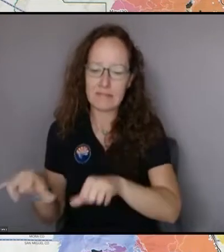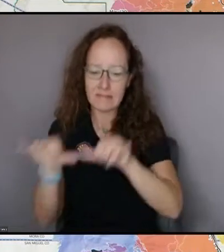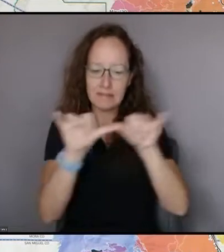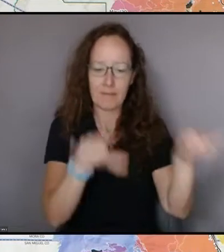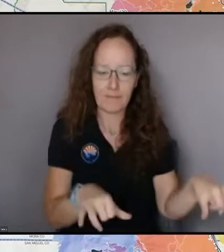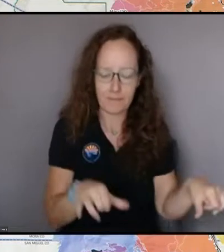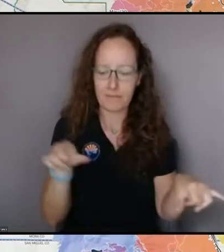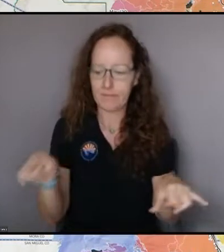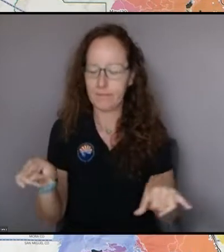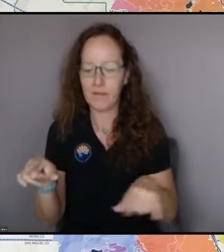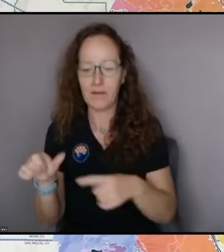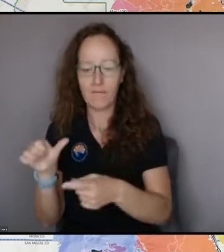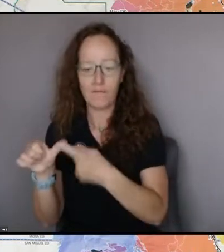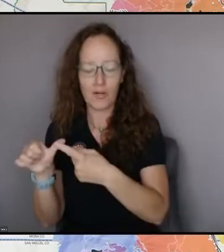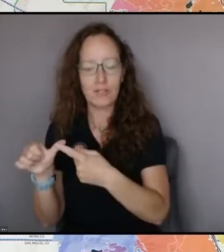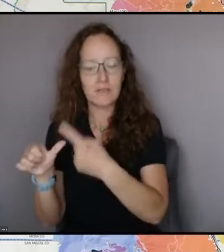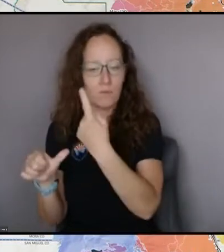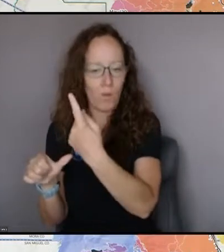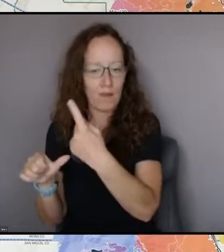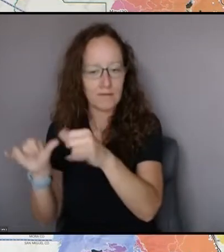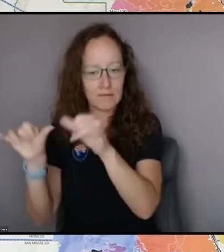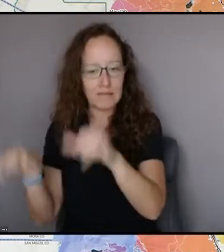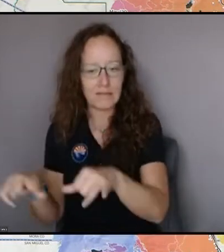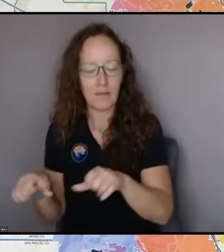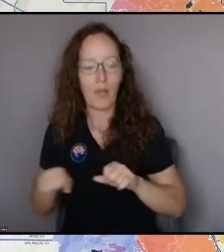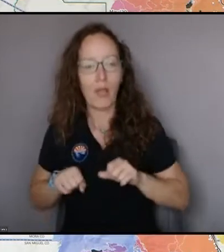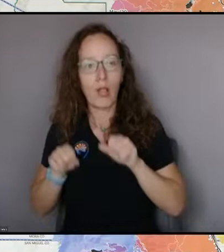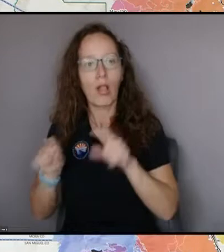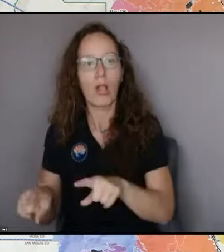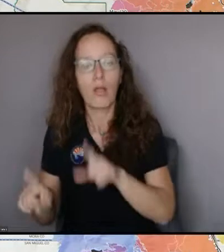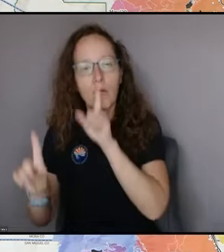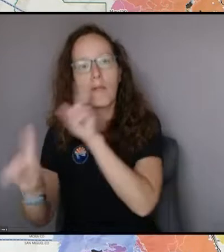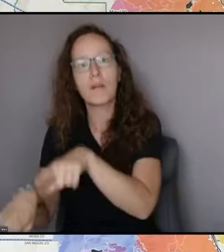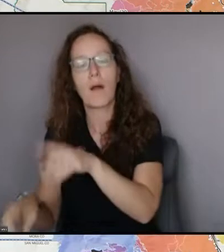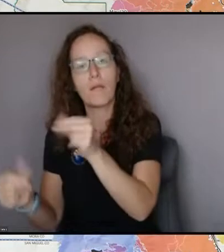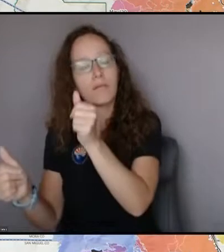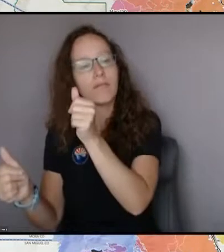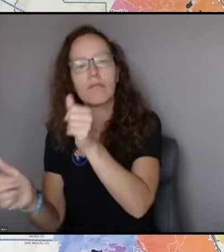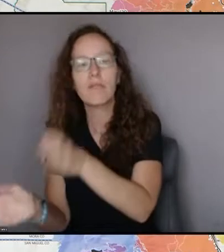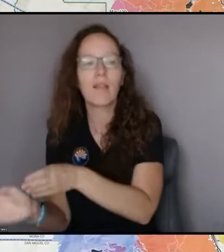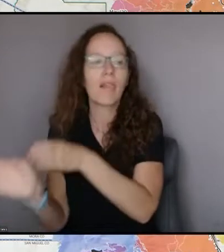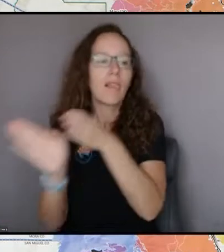more thoughtful part of our process and not just jump to conclusions about what it means. The other thing we